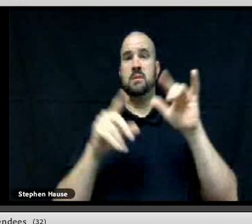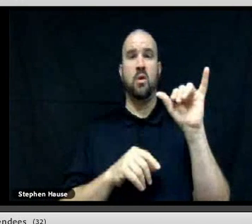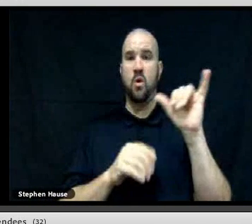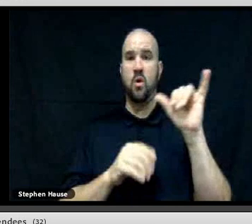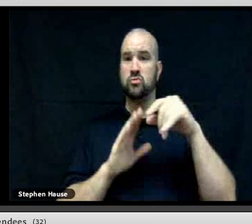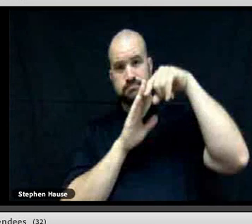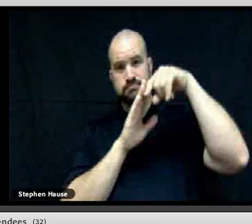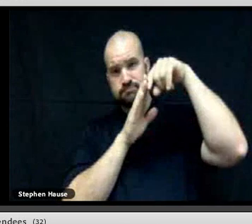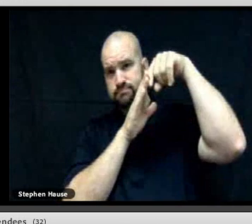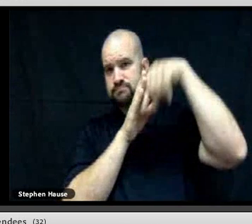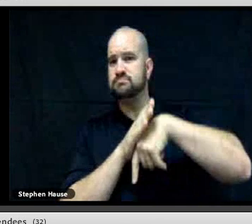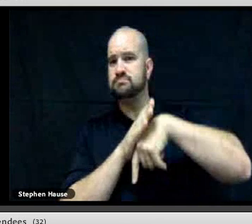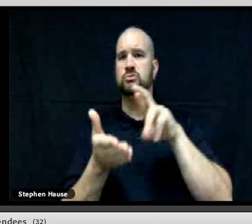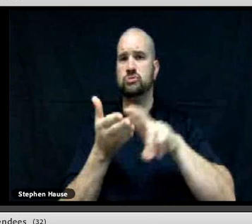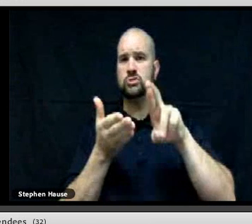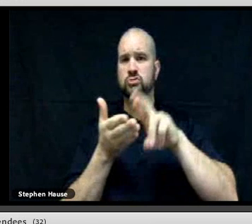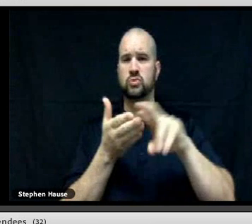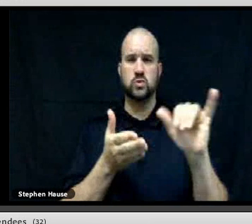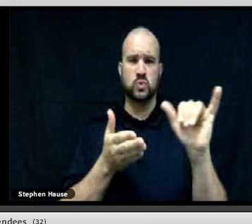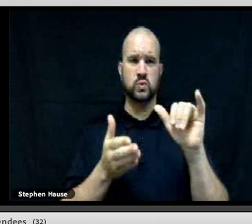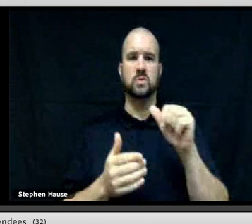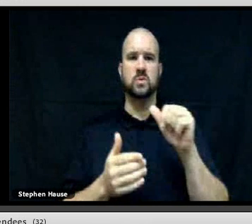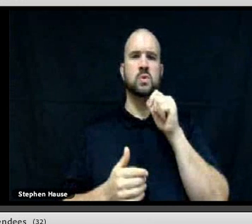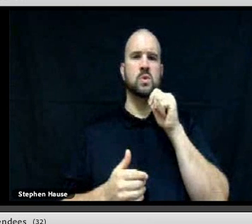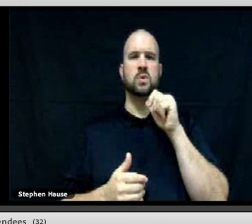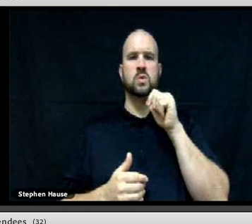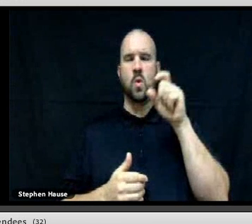And they do plan to add more topics in the future.